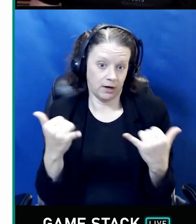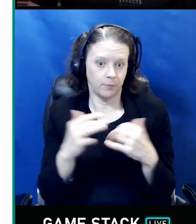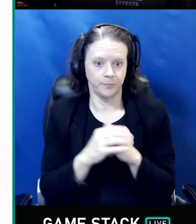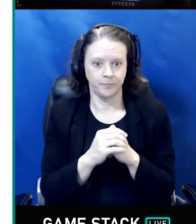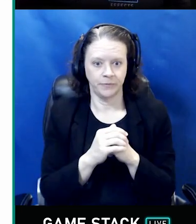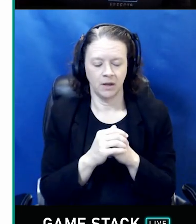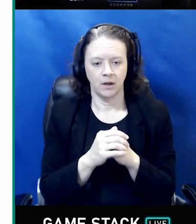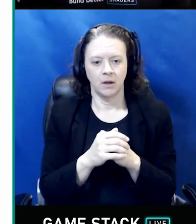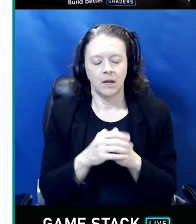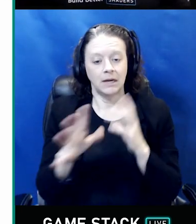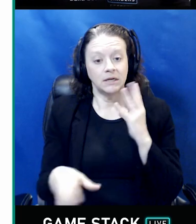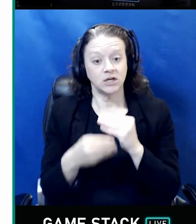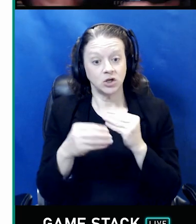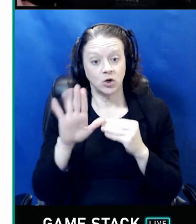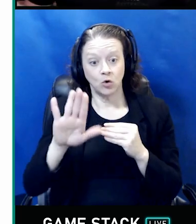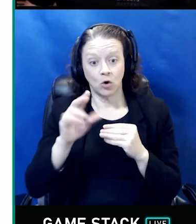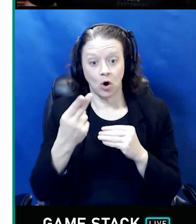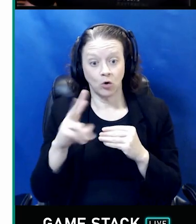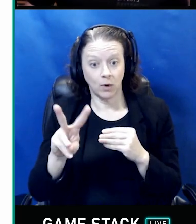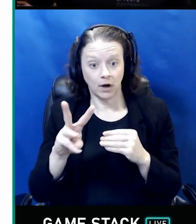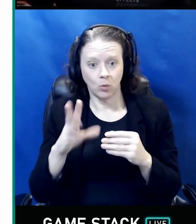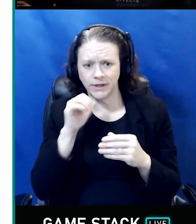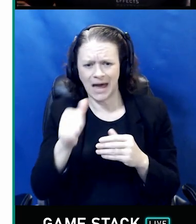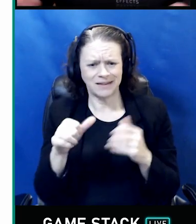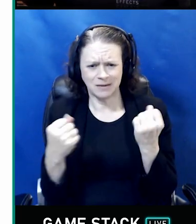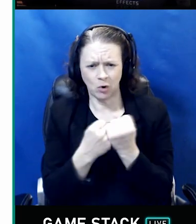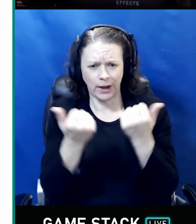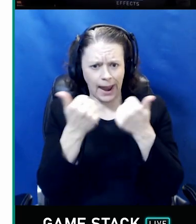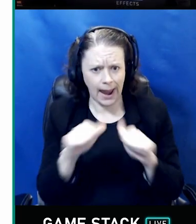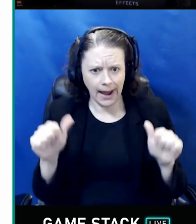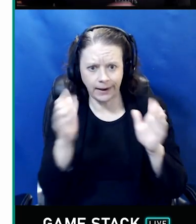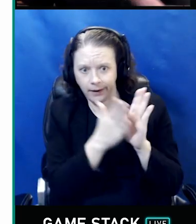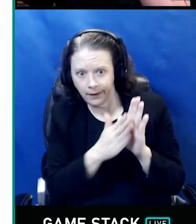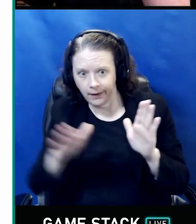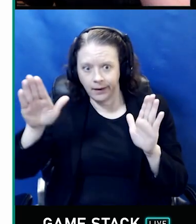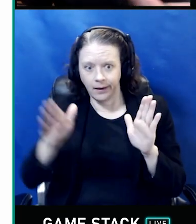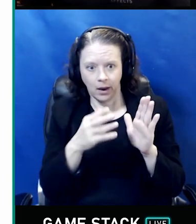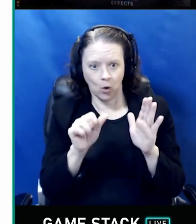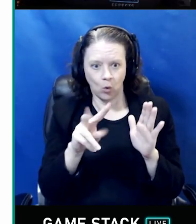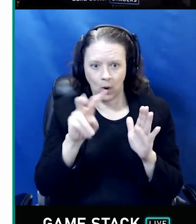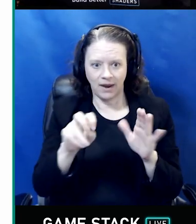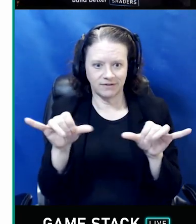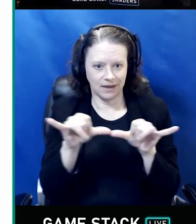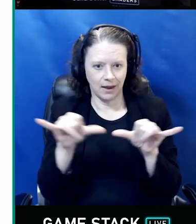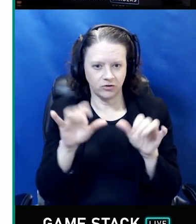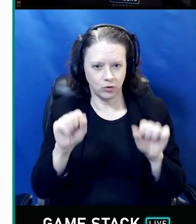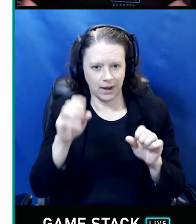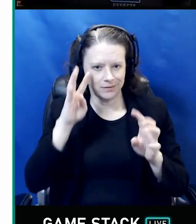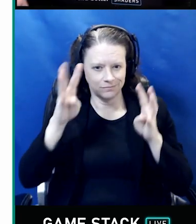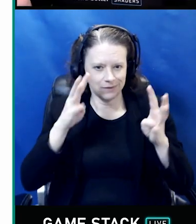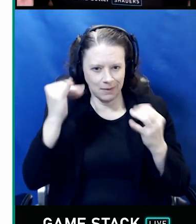In addition, the hardware that you have is not going to support any wave size in that range that you can imagine either.